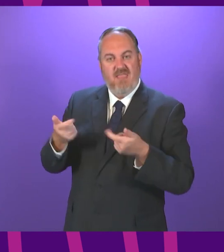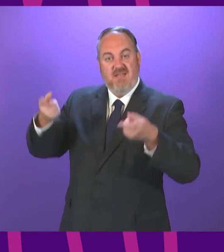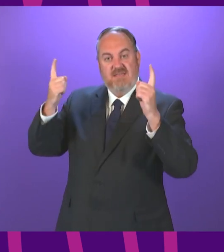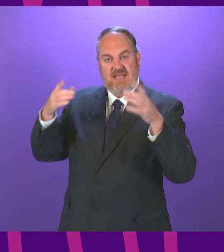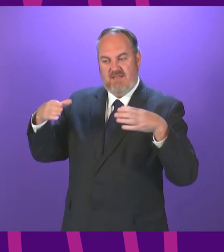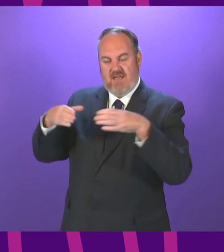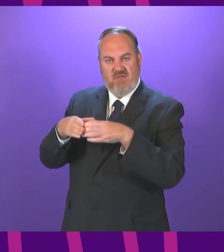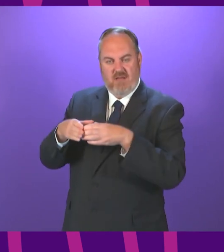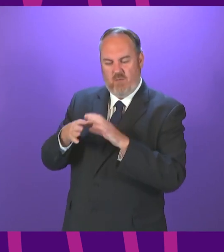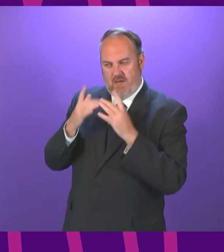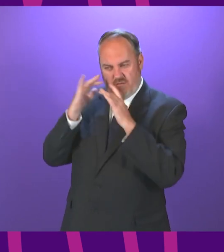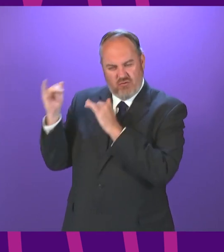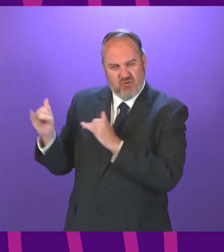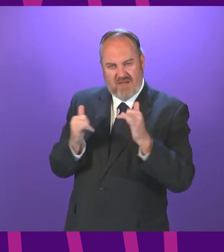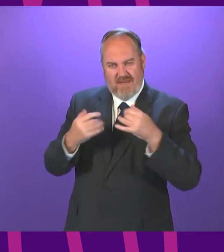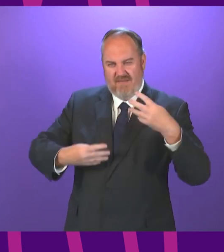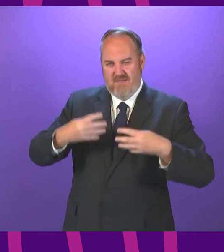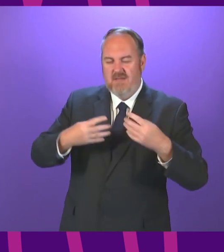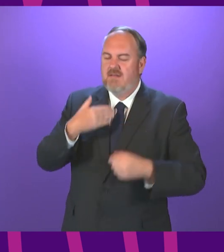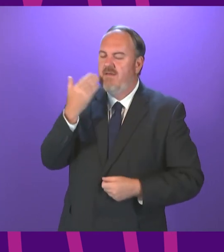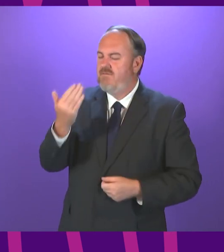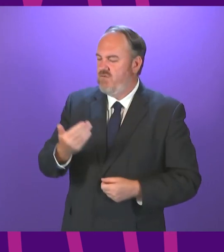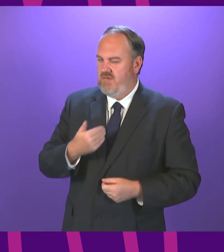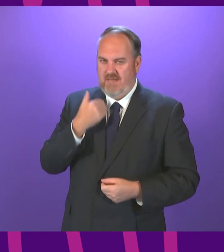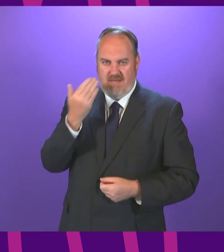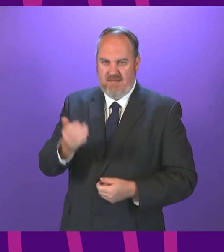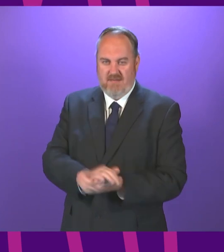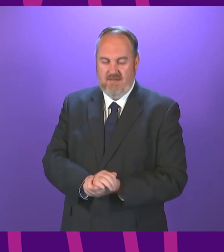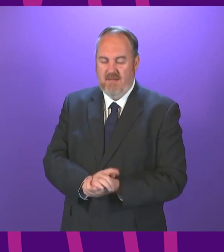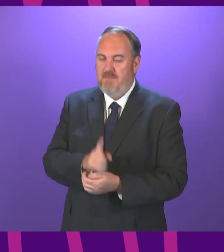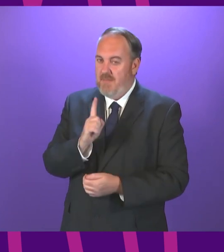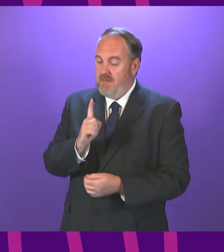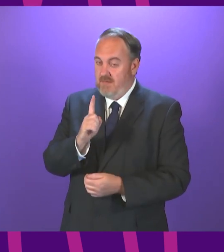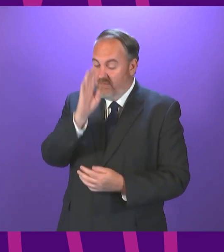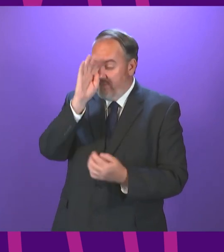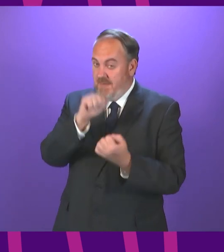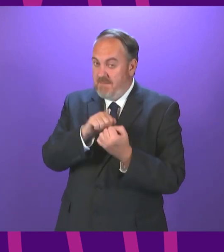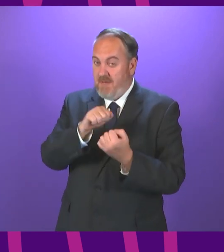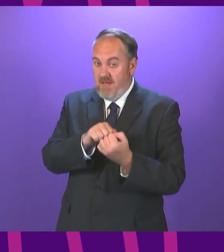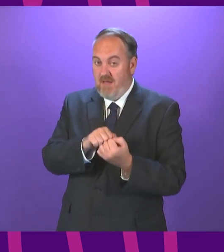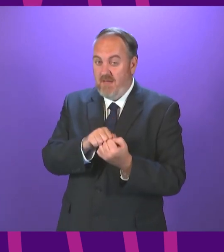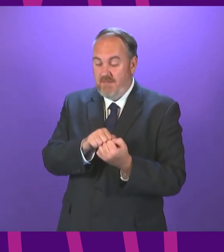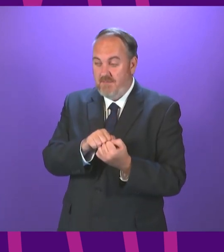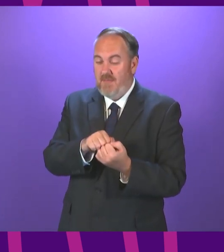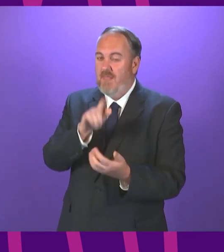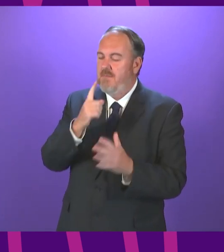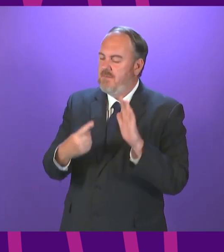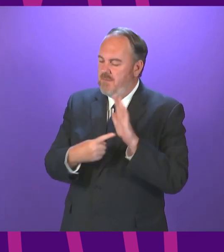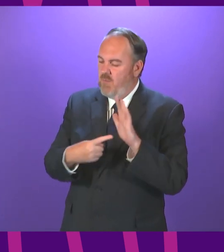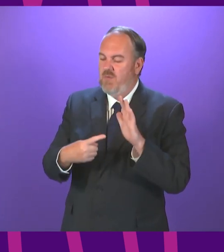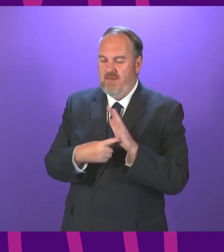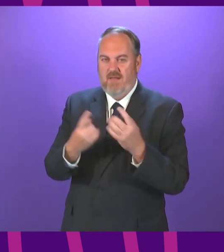single day. However, let us not lose sight of the central issue. Test and protect is a key line of